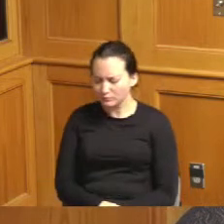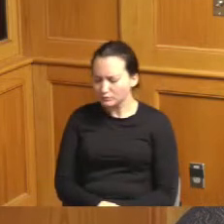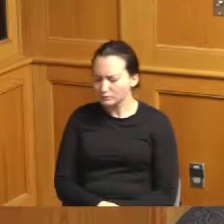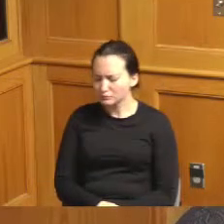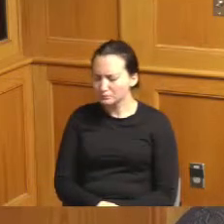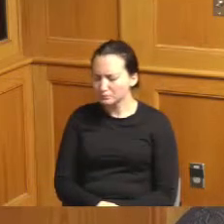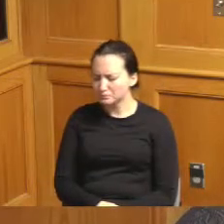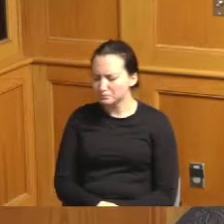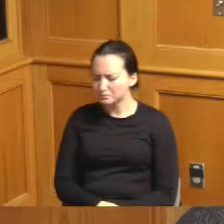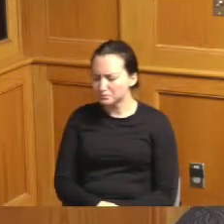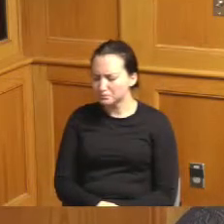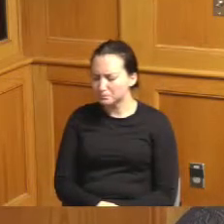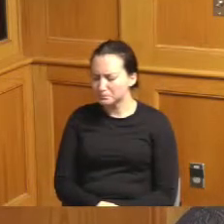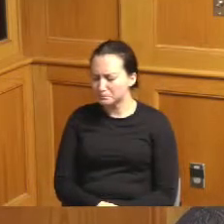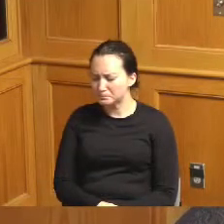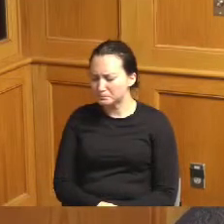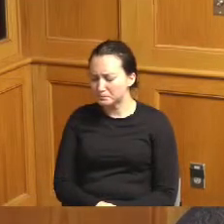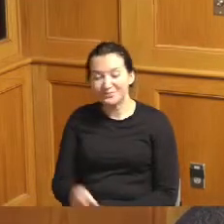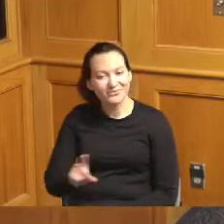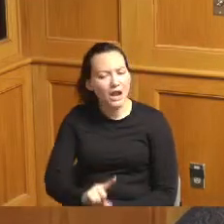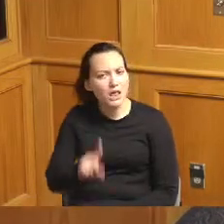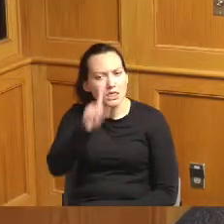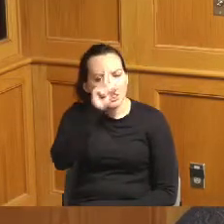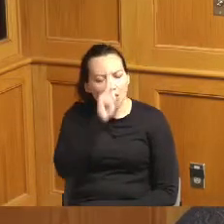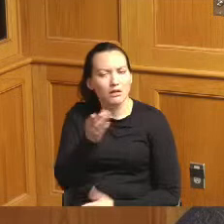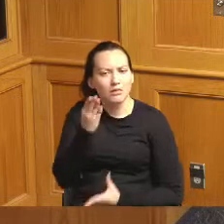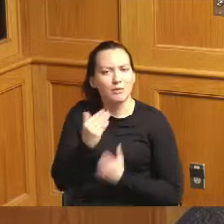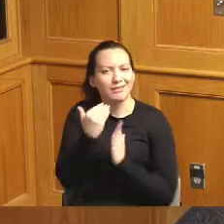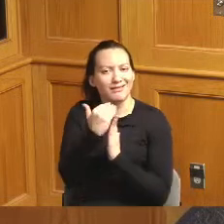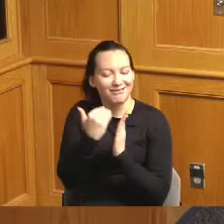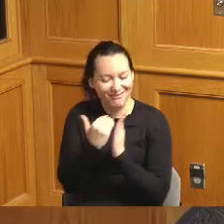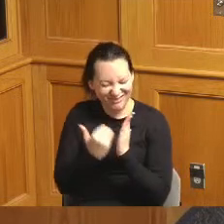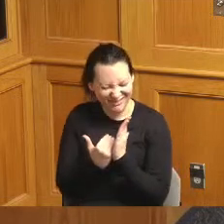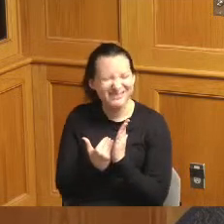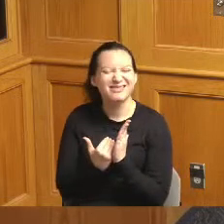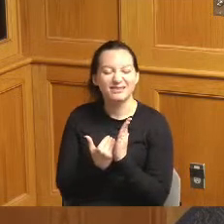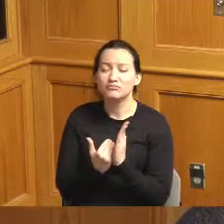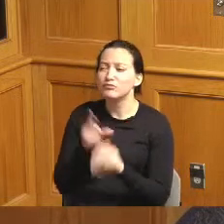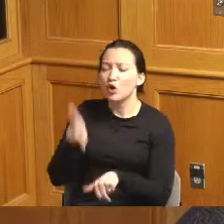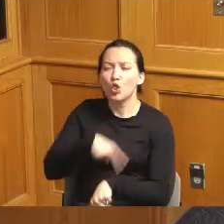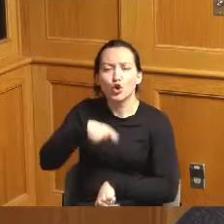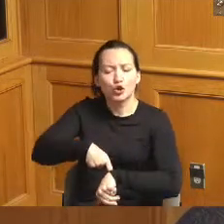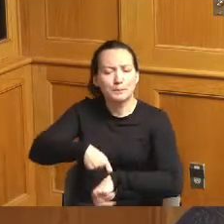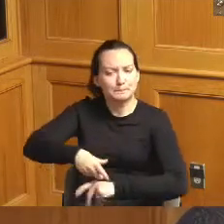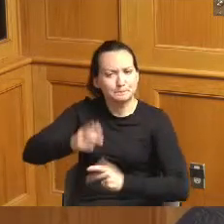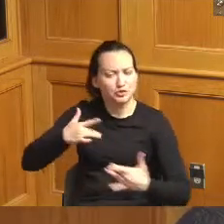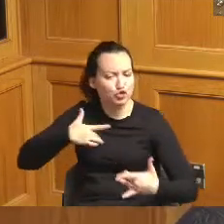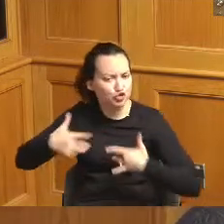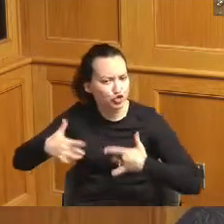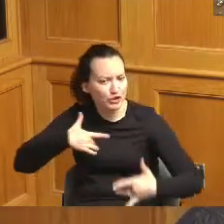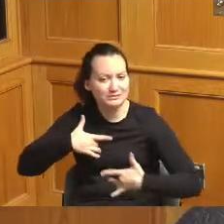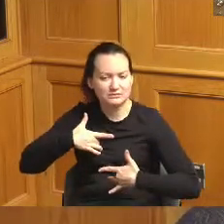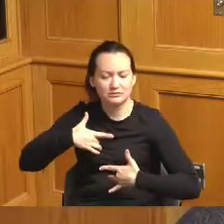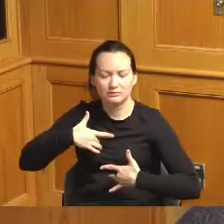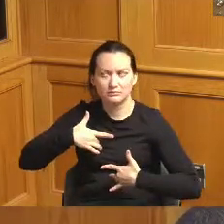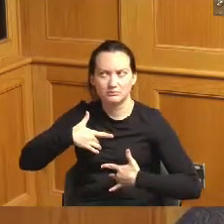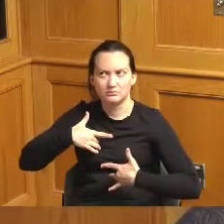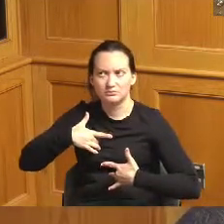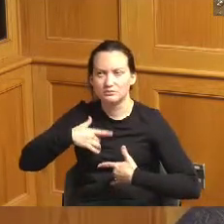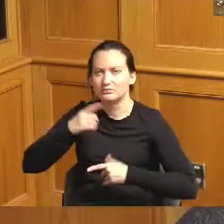and I think we need to probably list as we look at long-term concerns and implica implications of